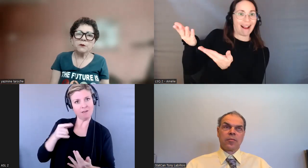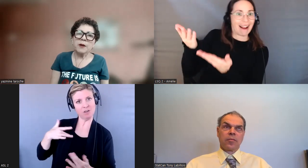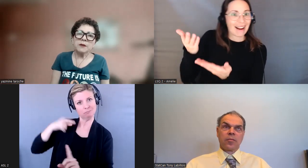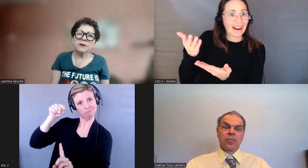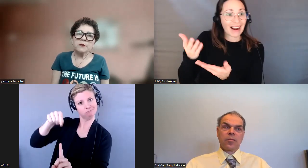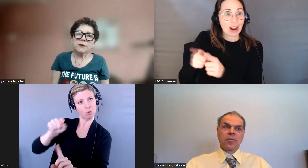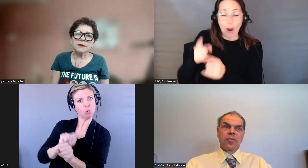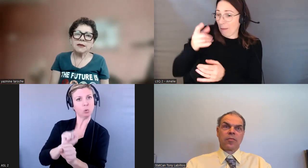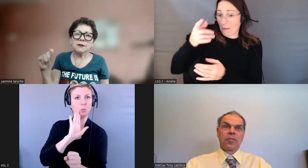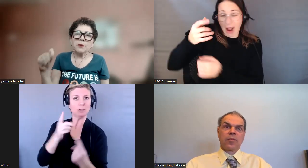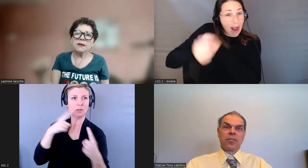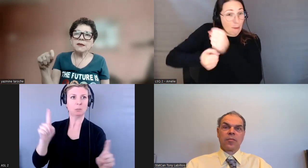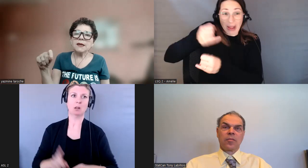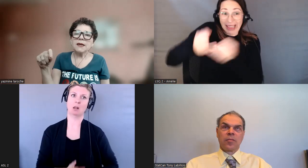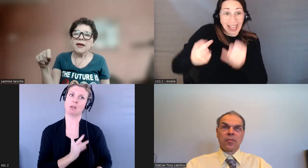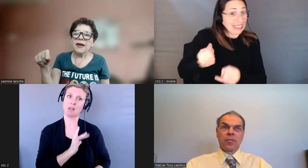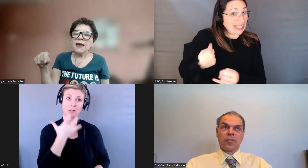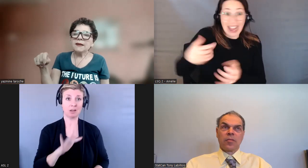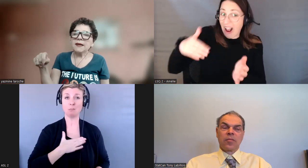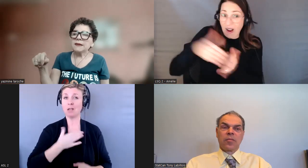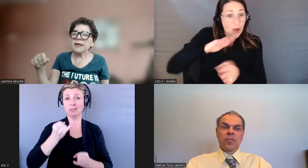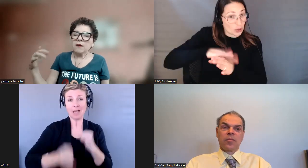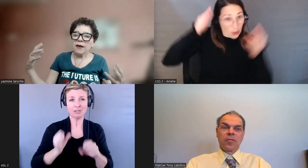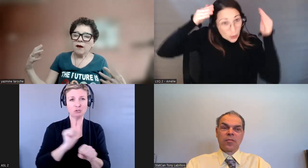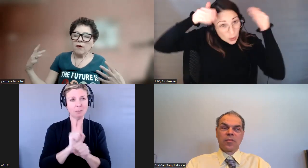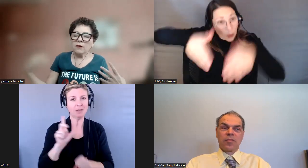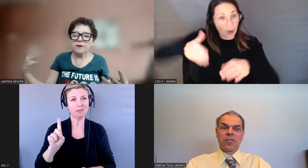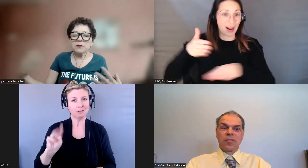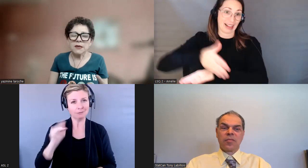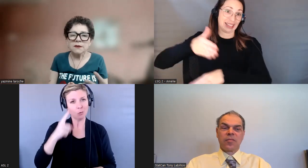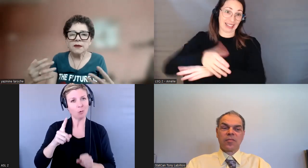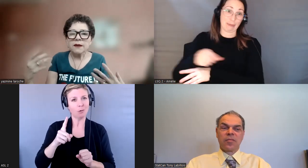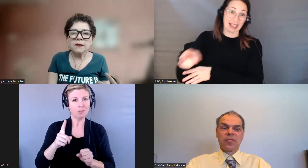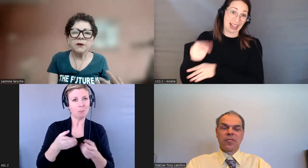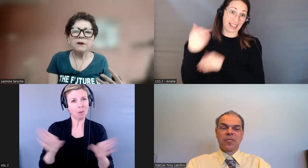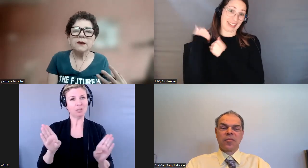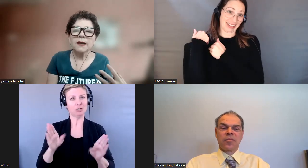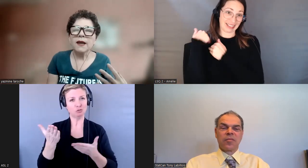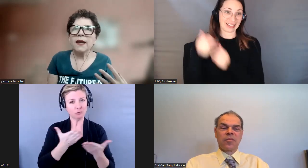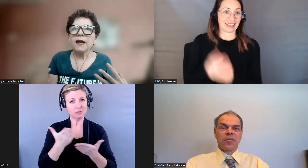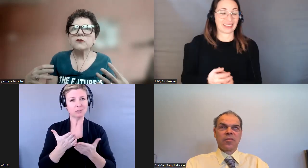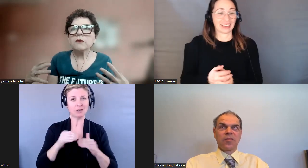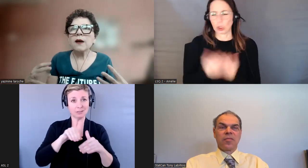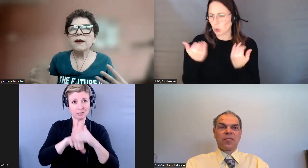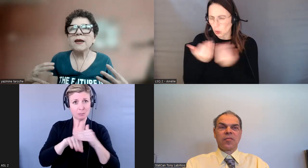for public service accessibility and and take all of those things that I learned and try